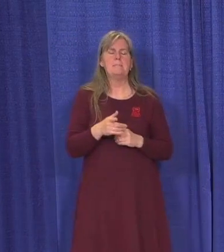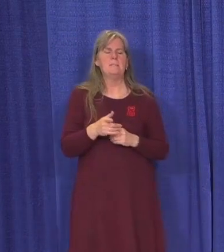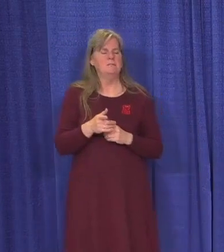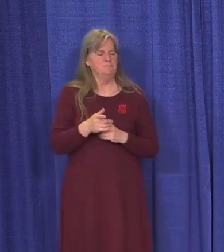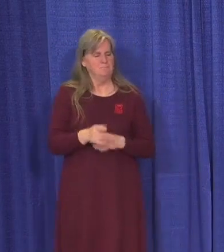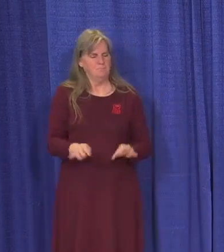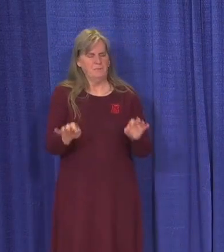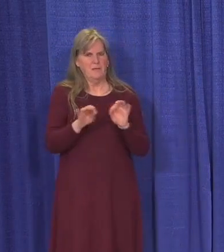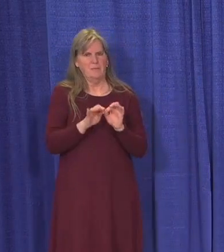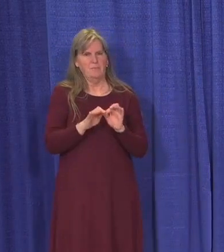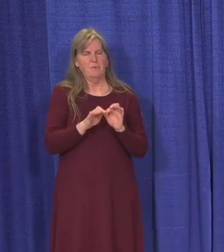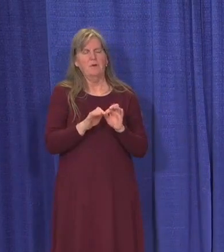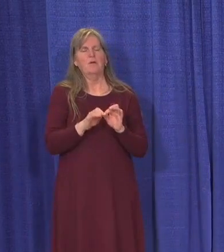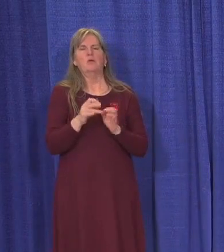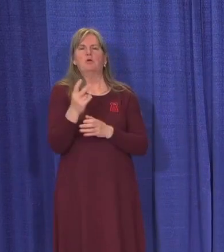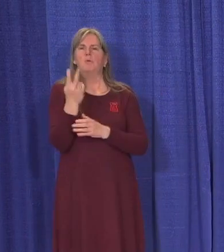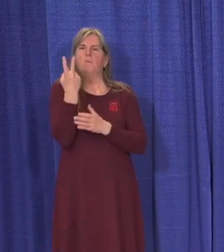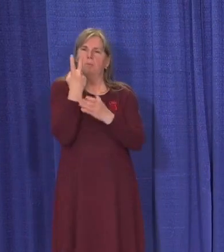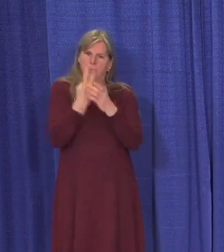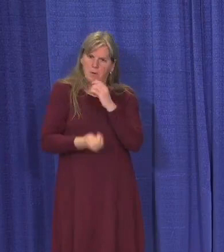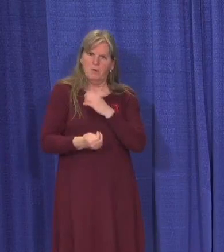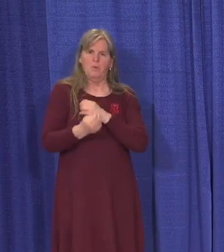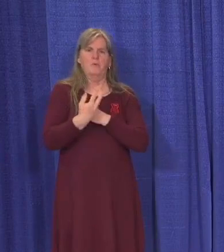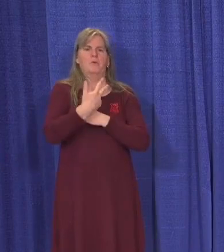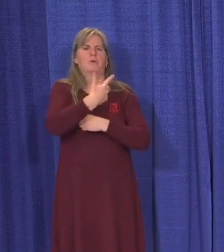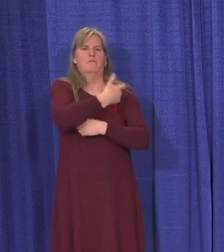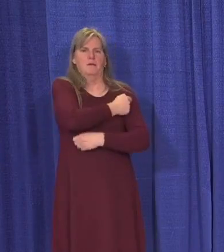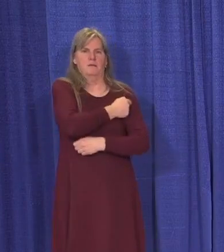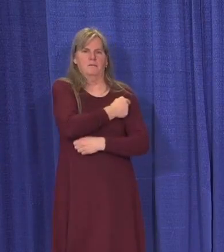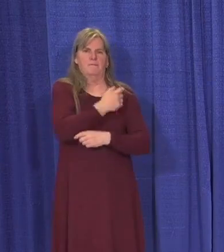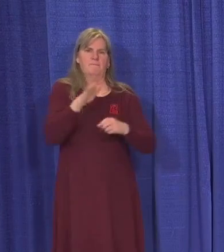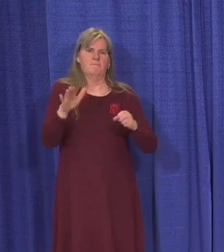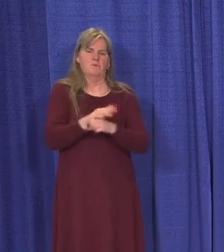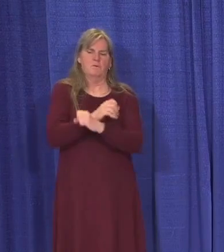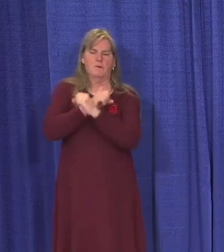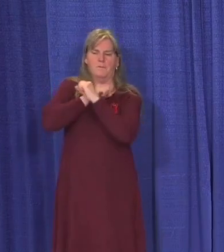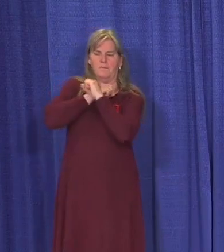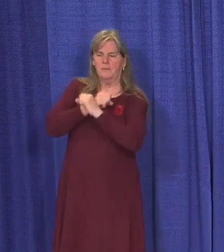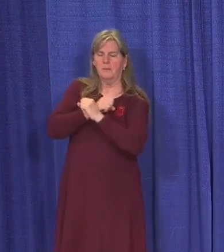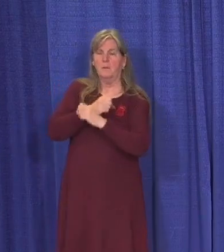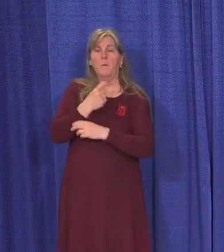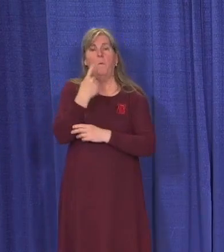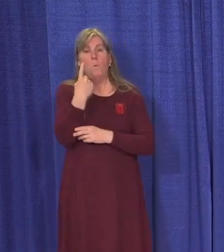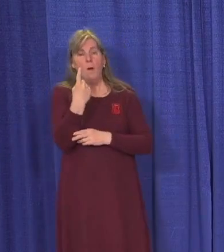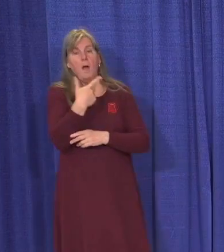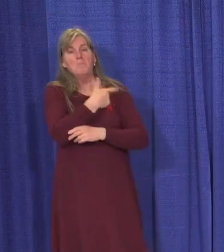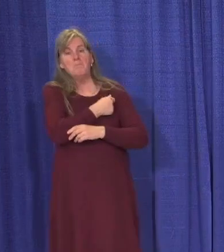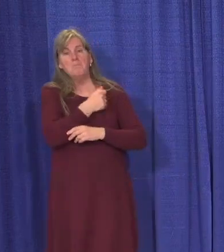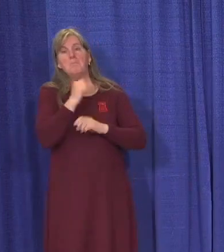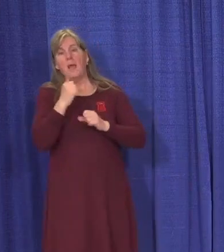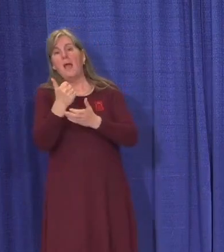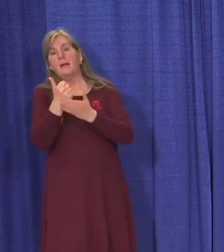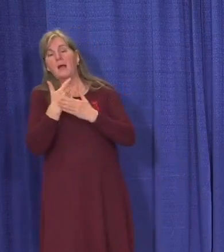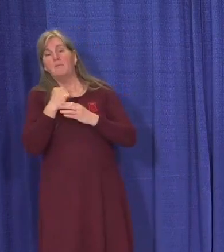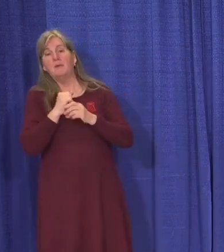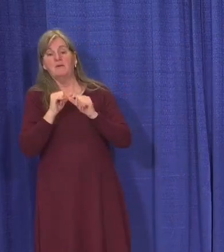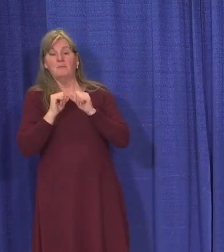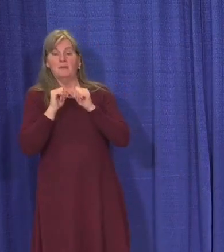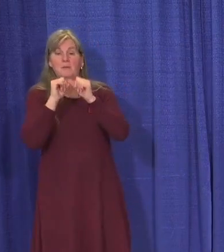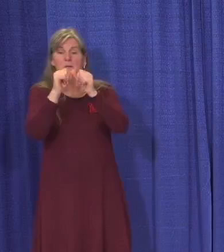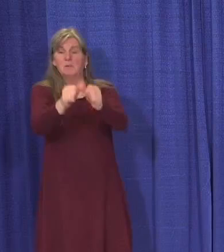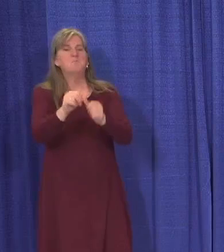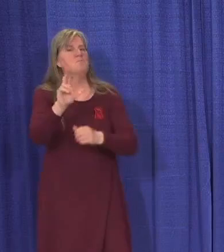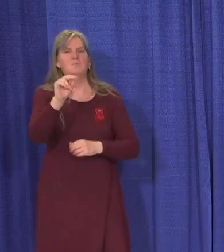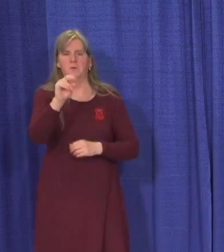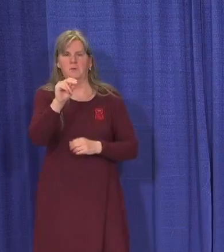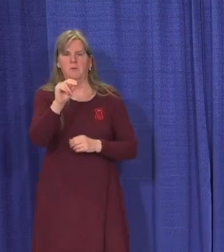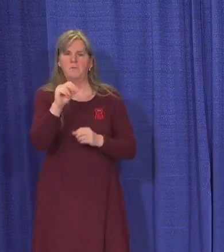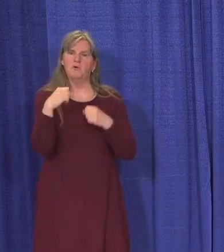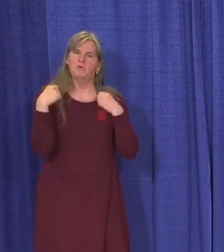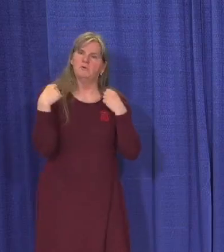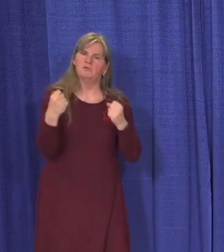read the related.